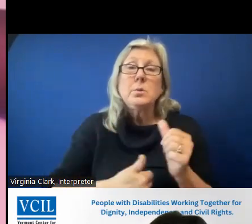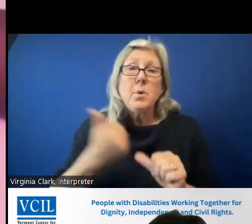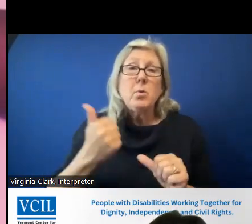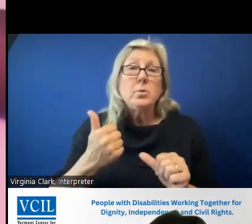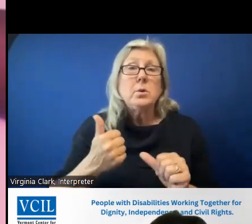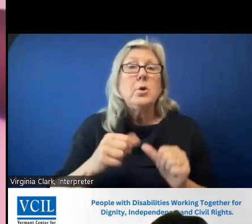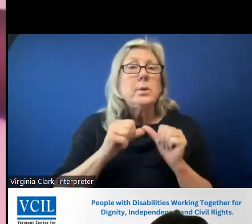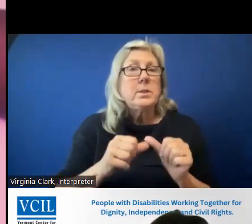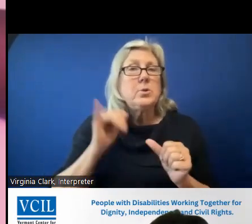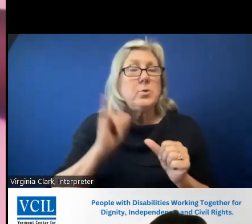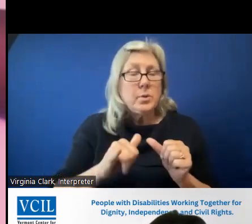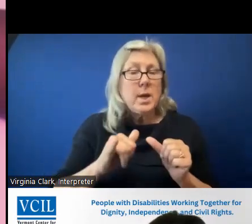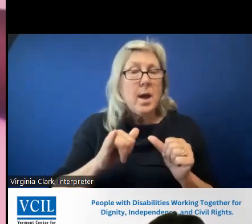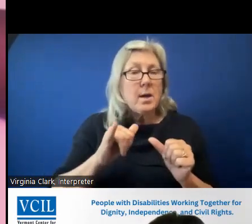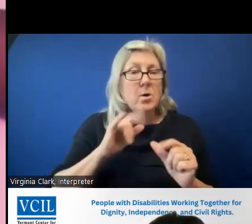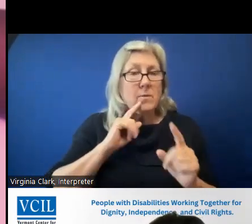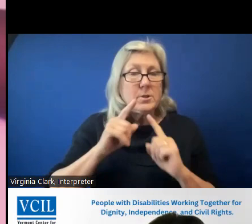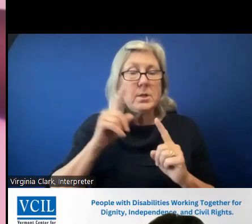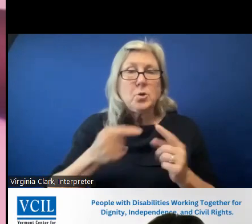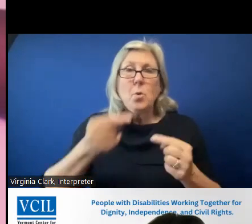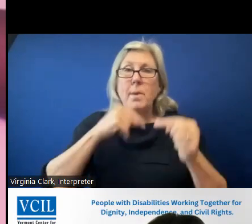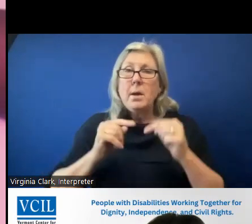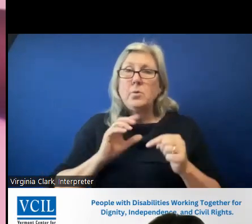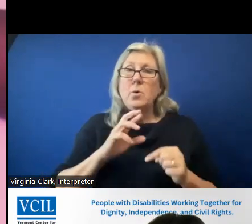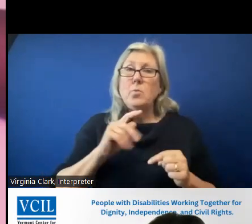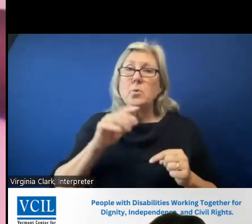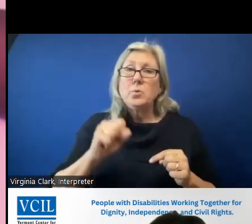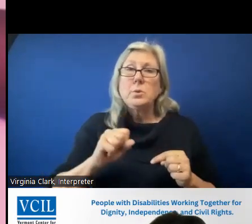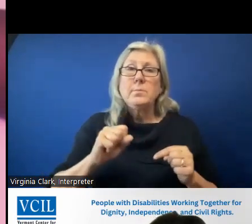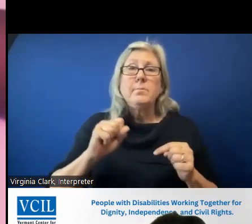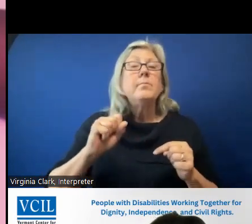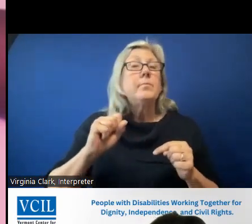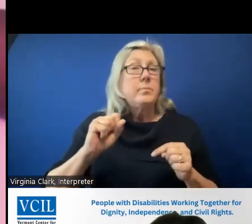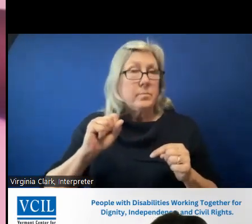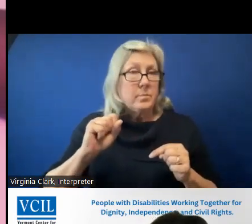roots. The federal civil rights granted disabled people today exist because they were hard